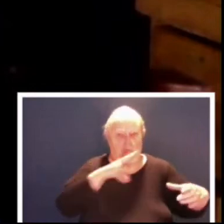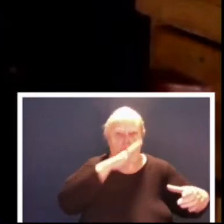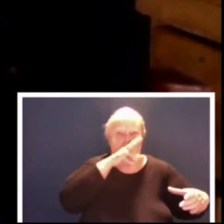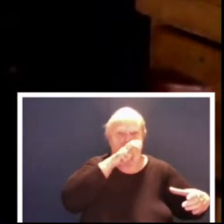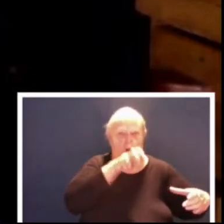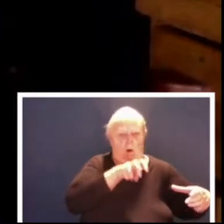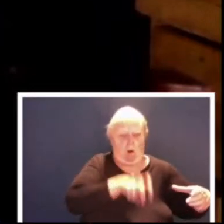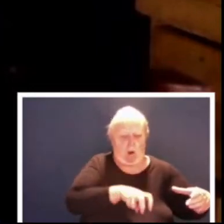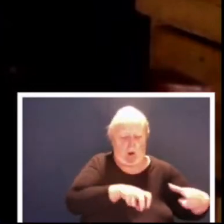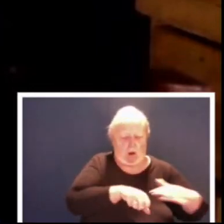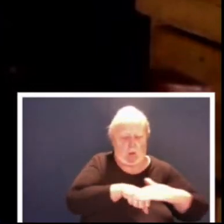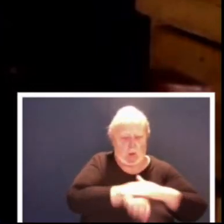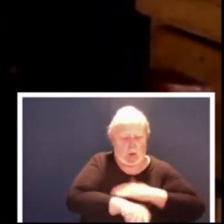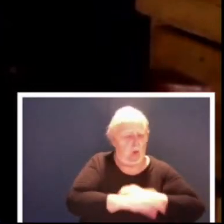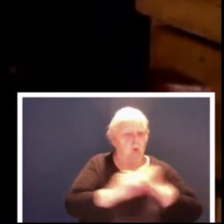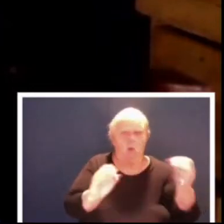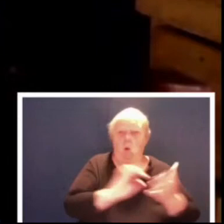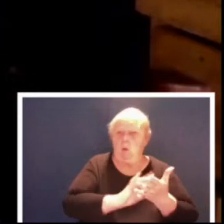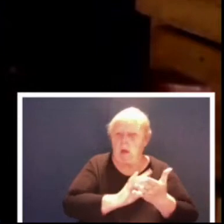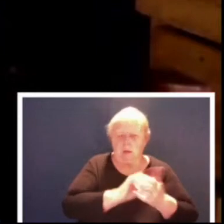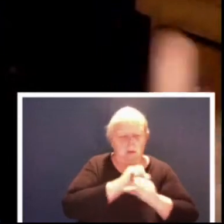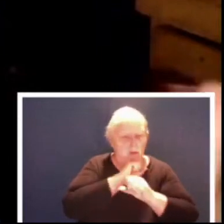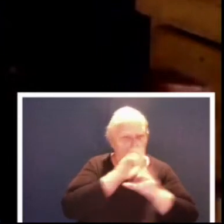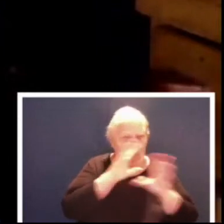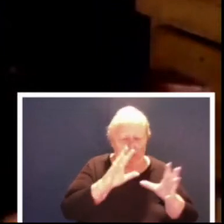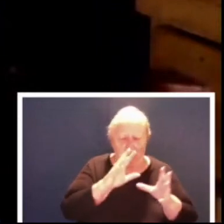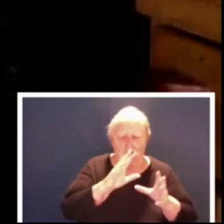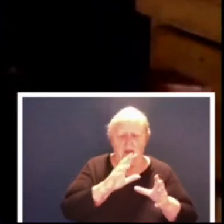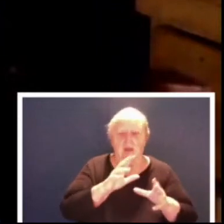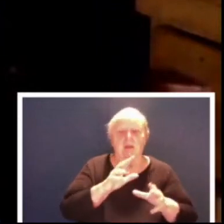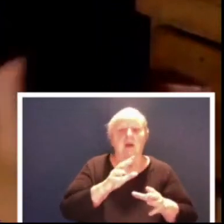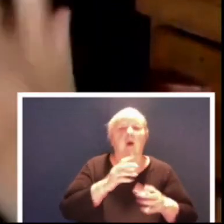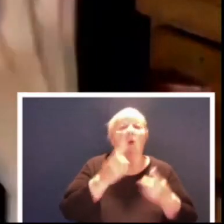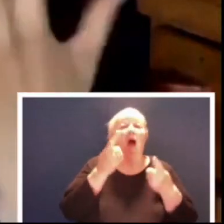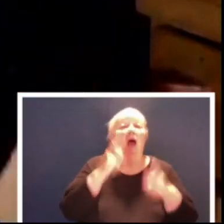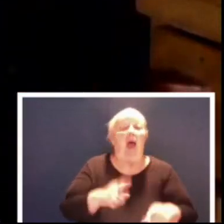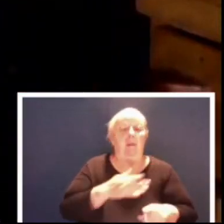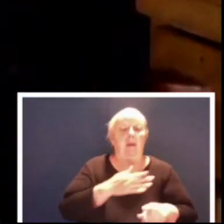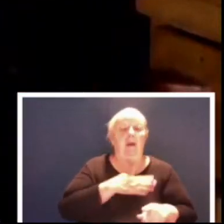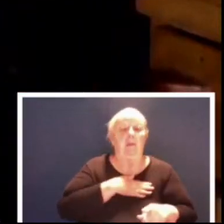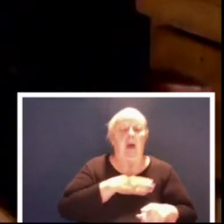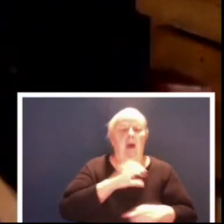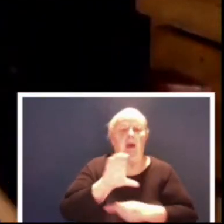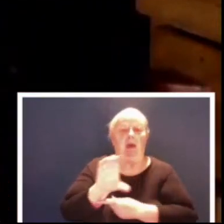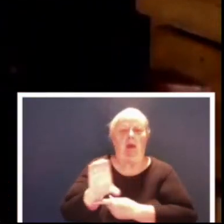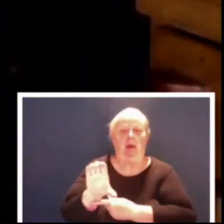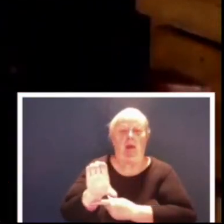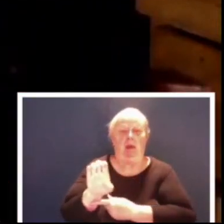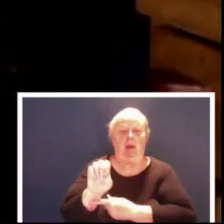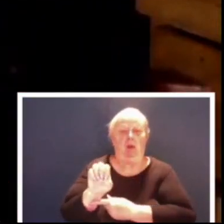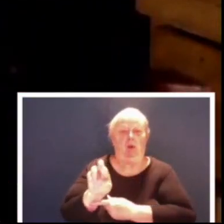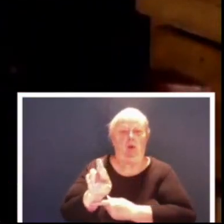and I remember all of my tactics, all of my training of going within and just relaxing, it went out the window.